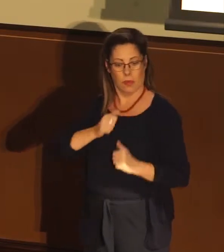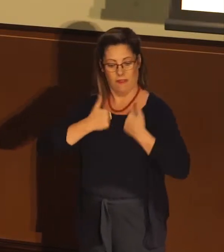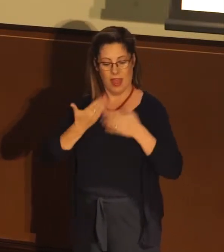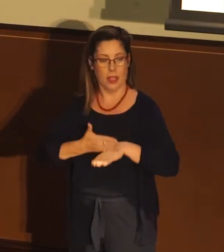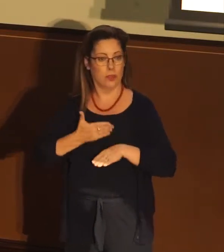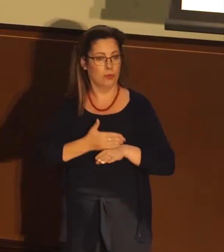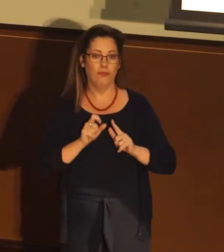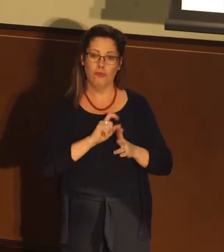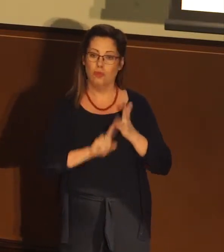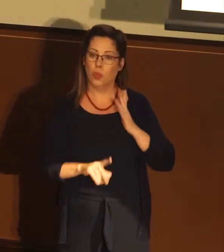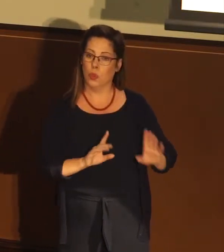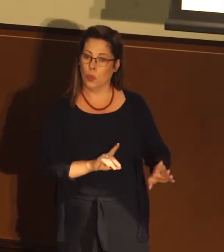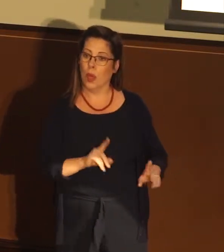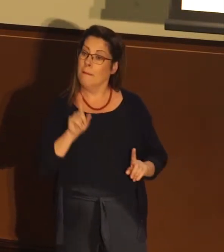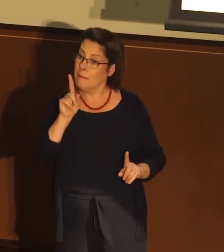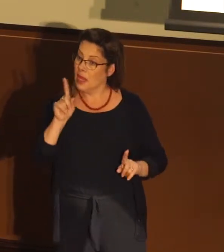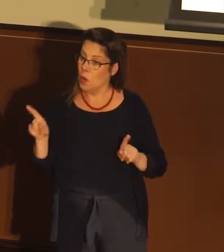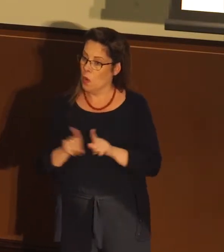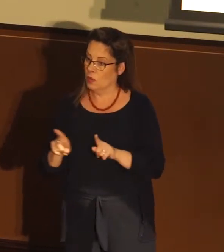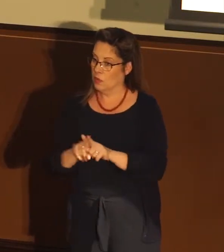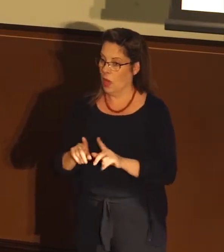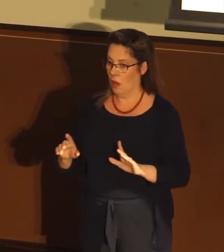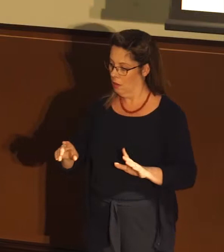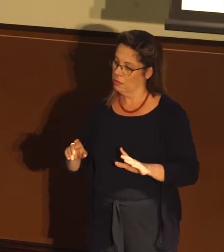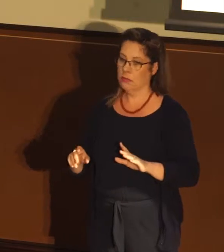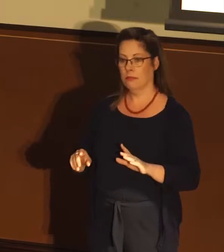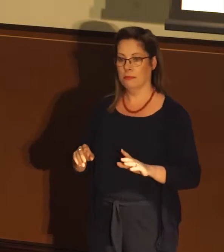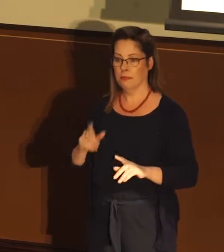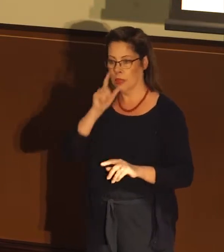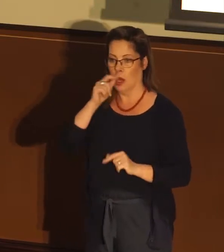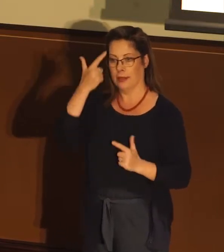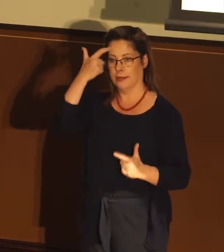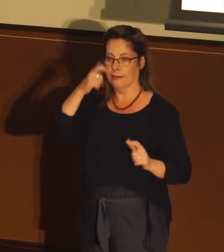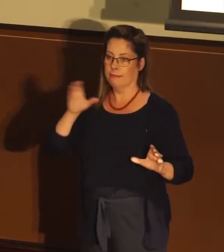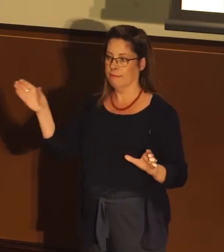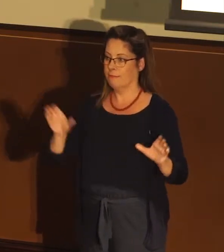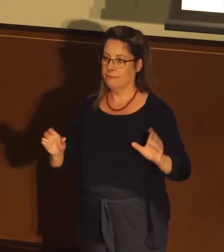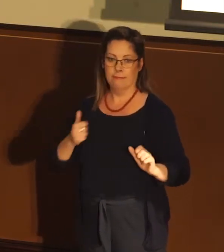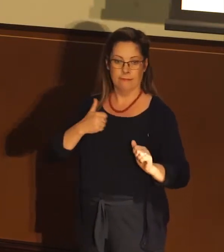but also aware that they have a fair bit of autonomy, to be able to do what they need to do.